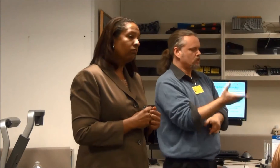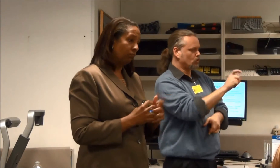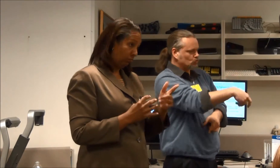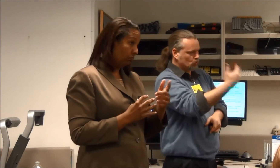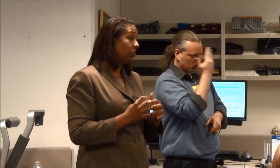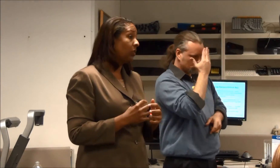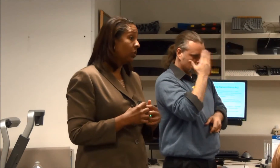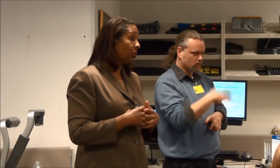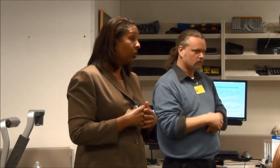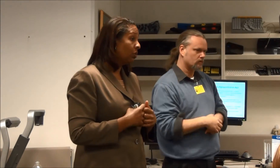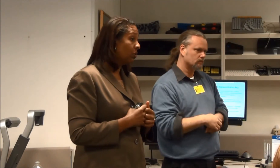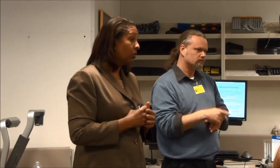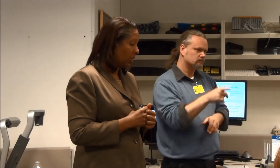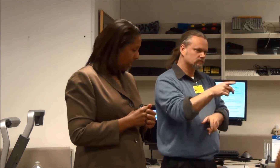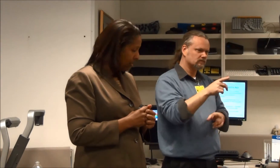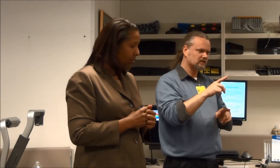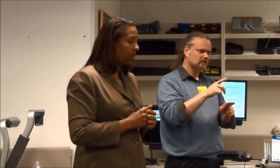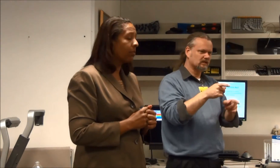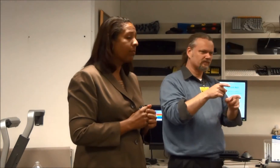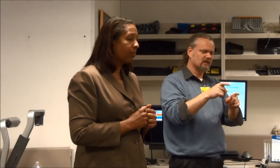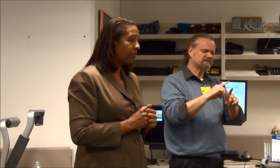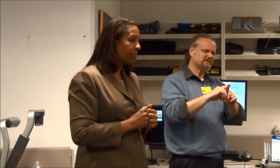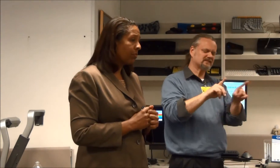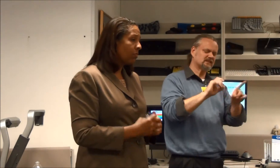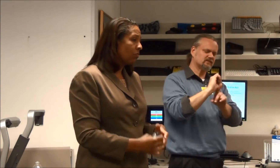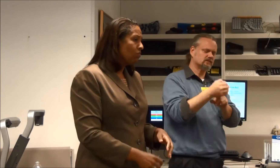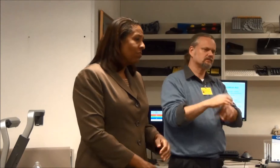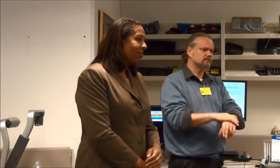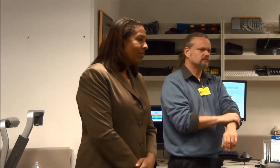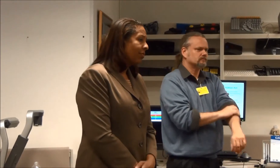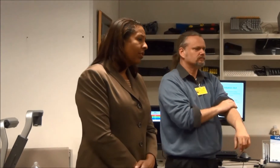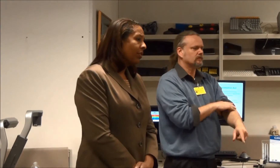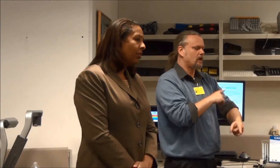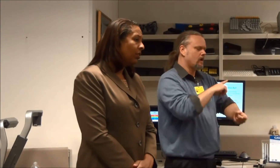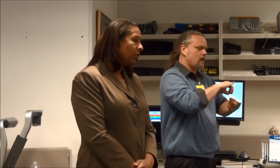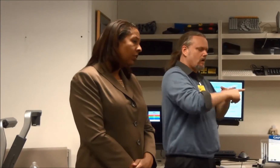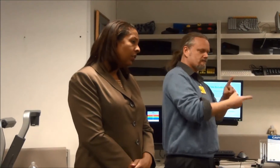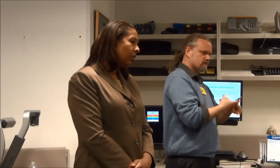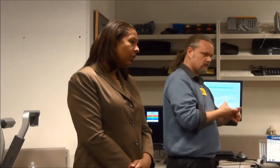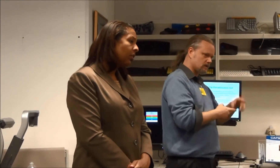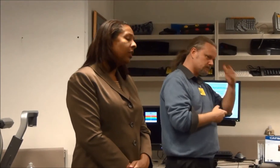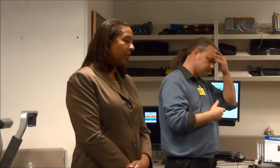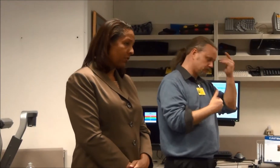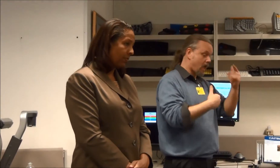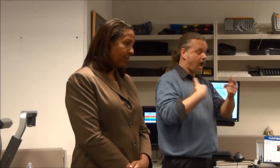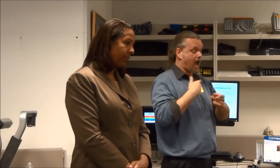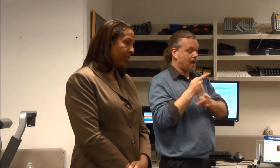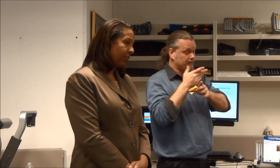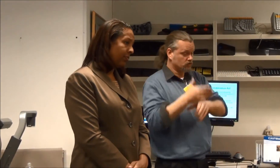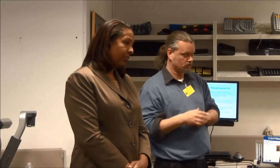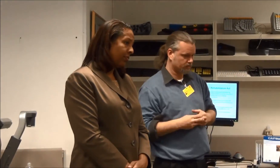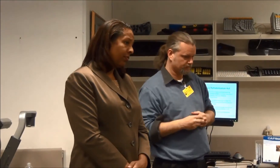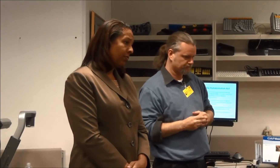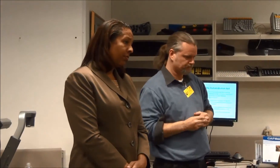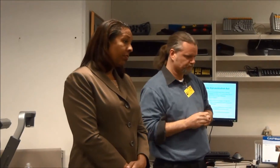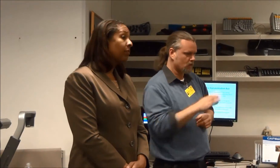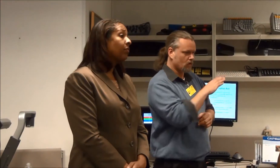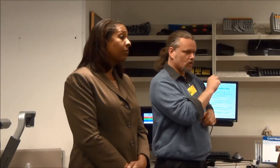Participant: A slightly different one. Jo Linda Johnson: Absolutely! Participant: Say it's a friend of yours -- I am a supervisor, there is a colleague on the